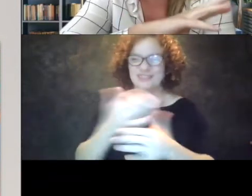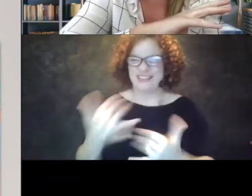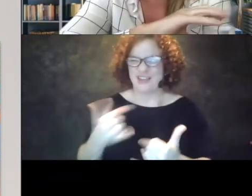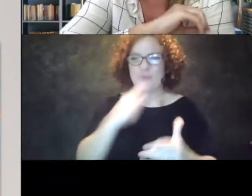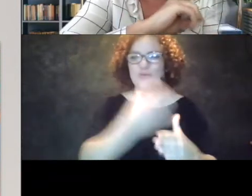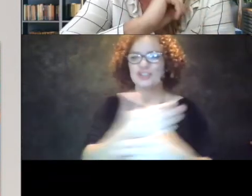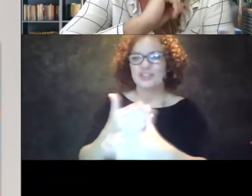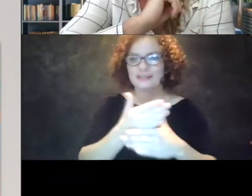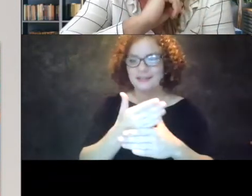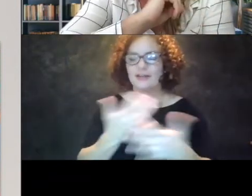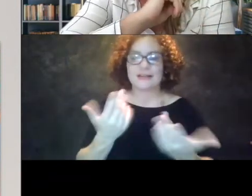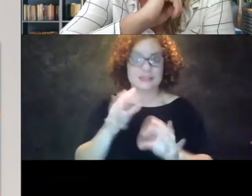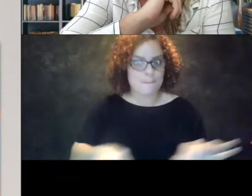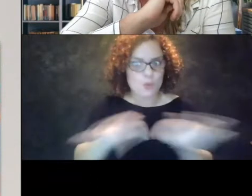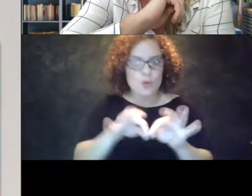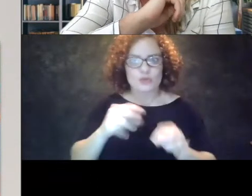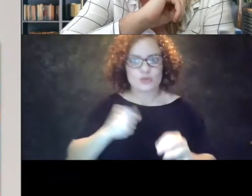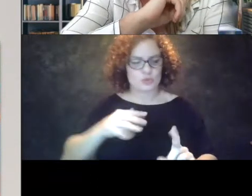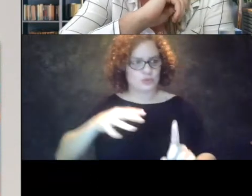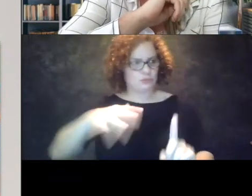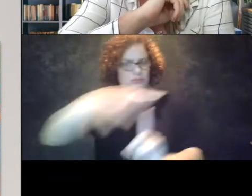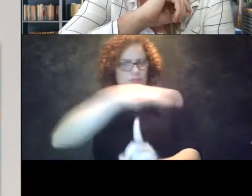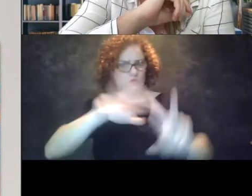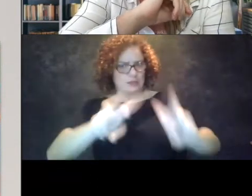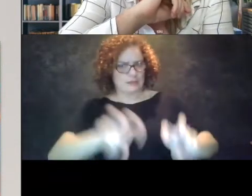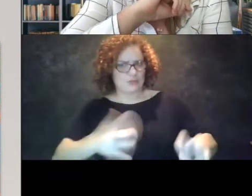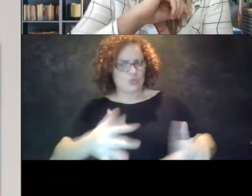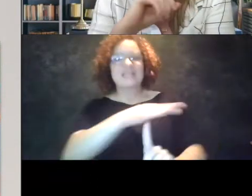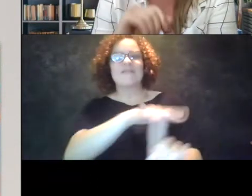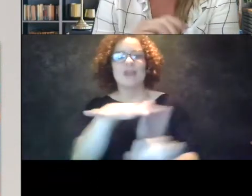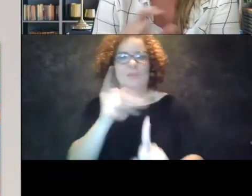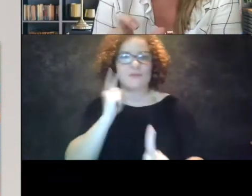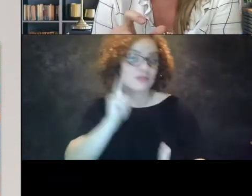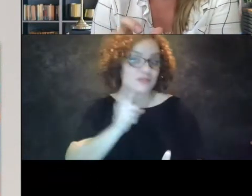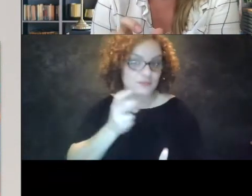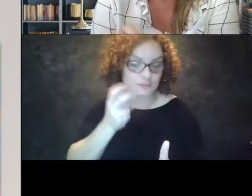realize the environment for a student who's deafblind. So when I was a one on one aid